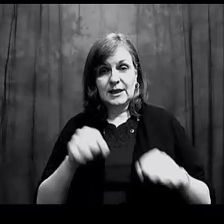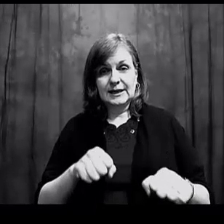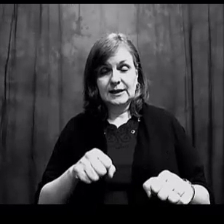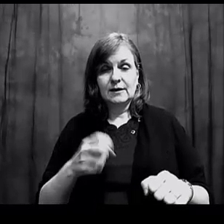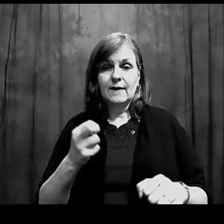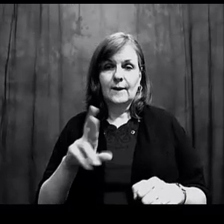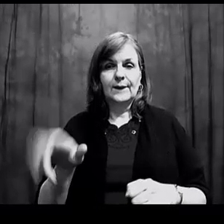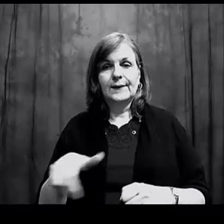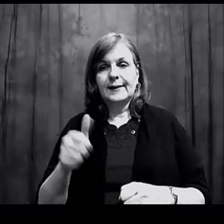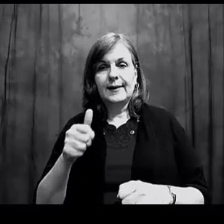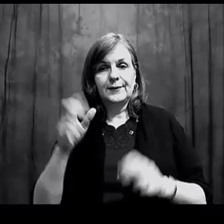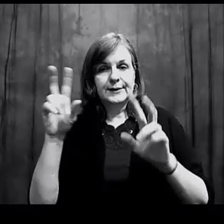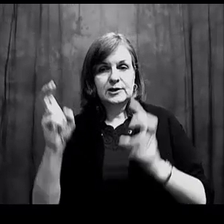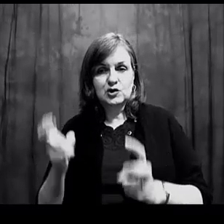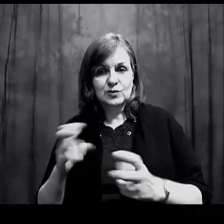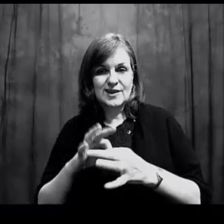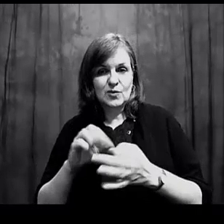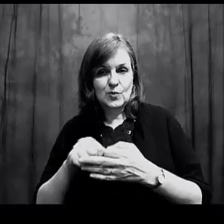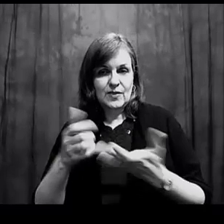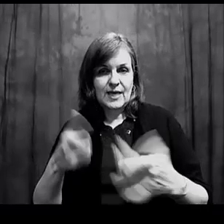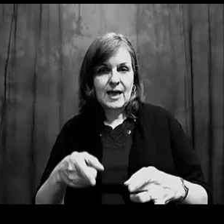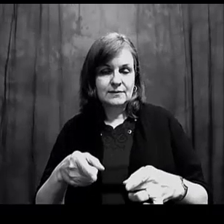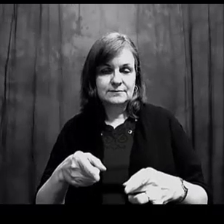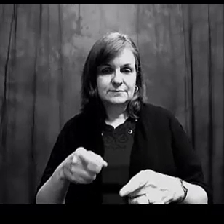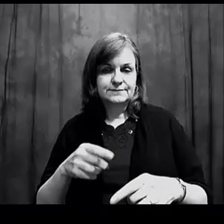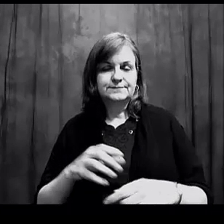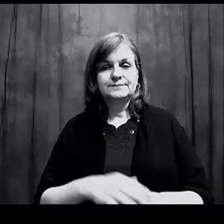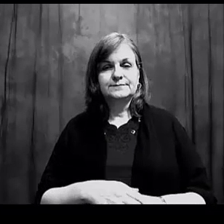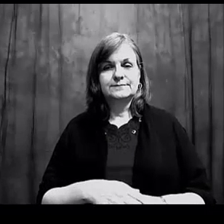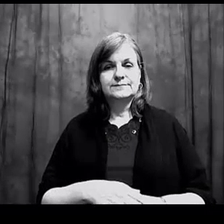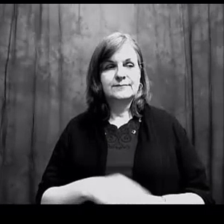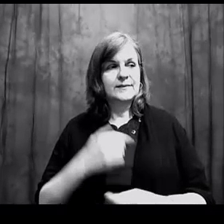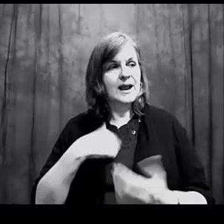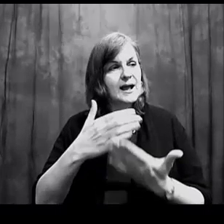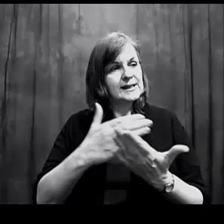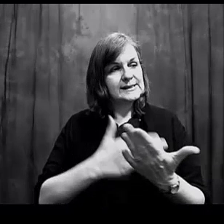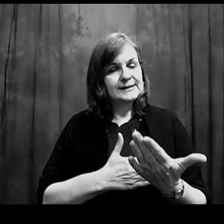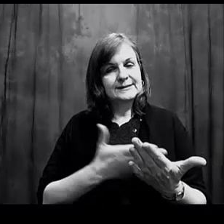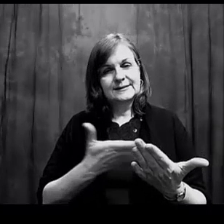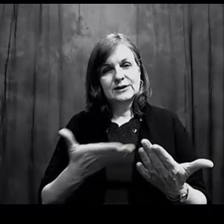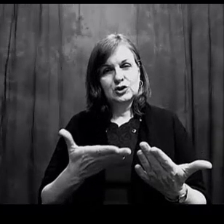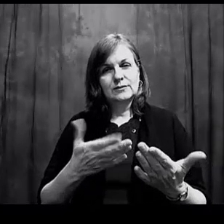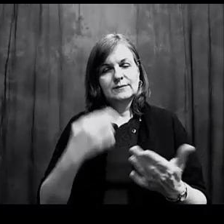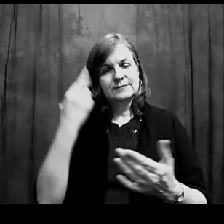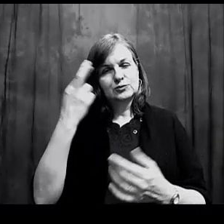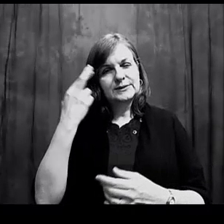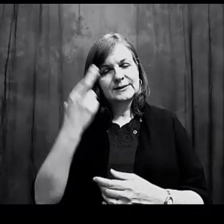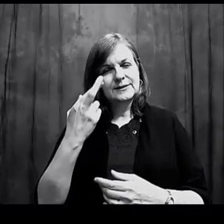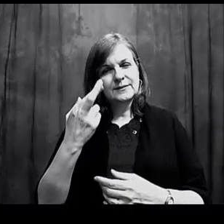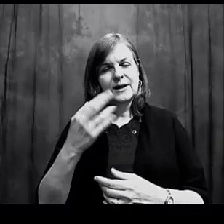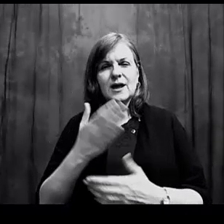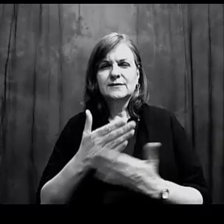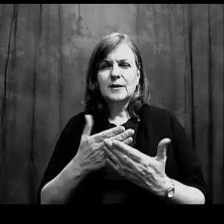and other issues associated with that I have them here for you -- a couple of them